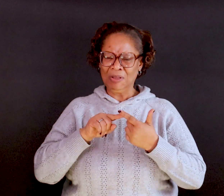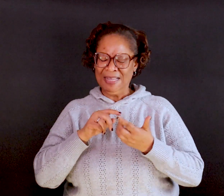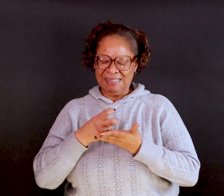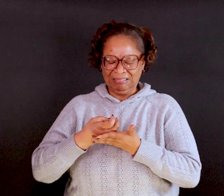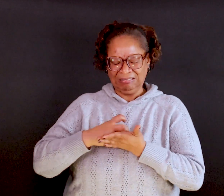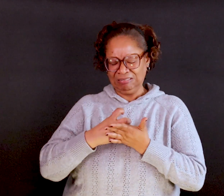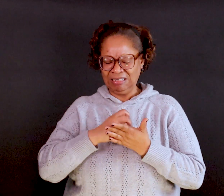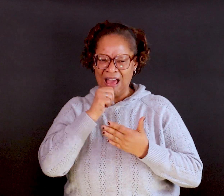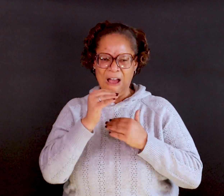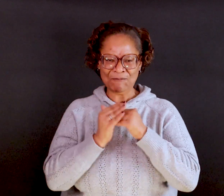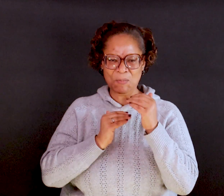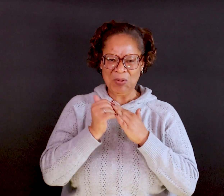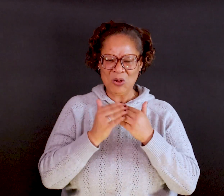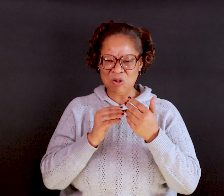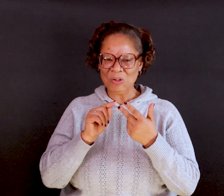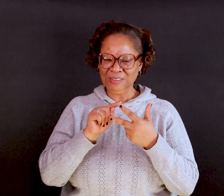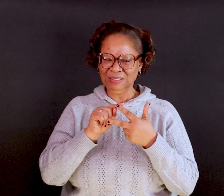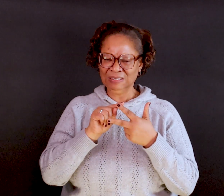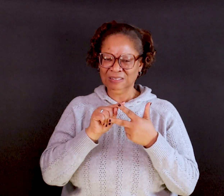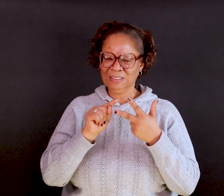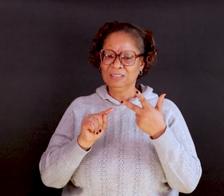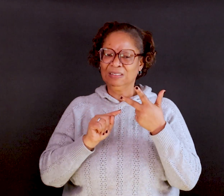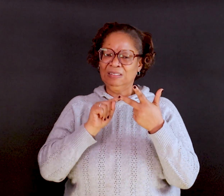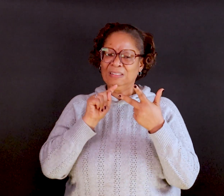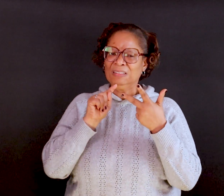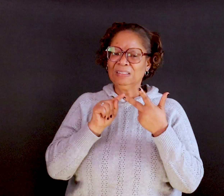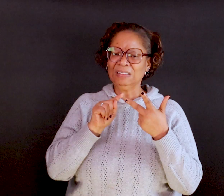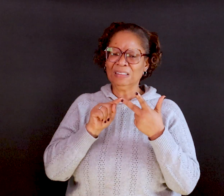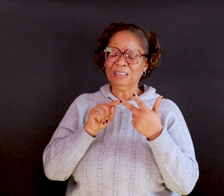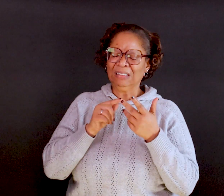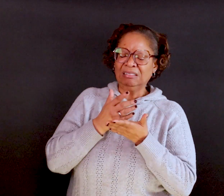Irritability